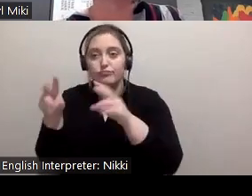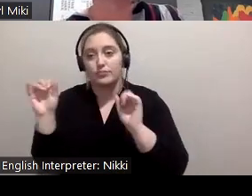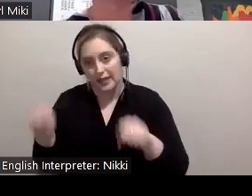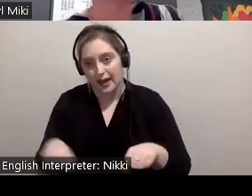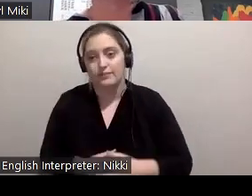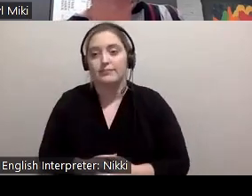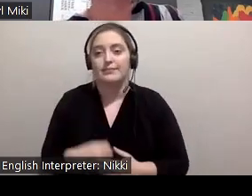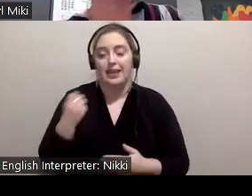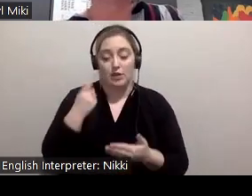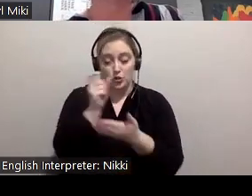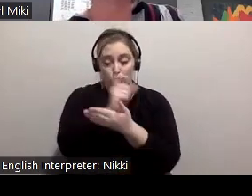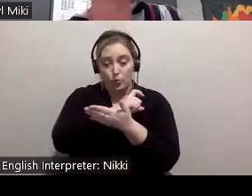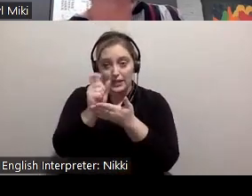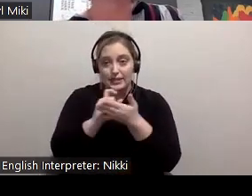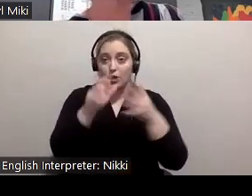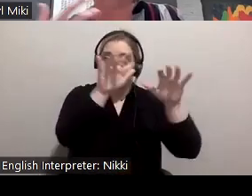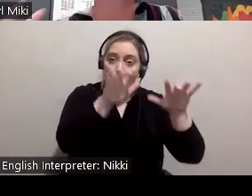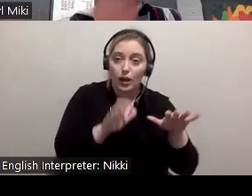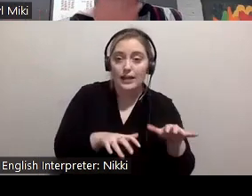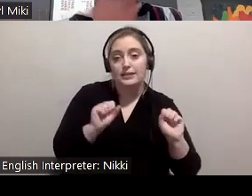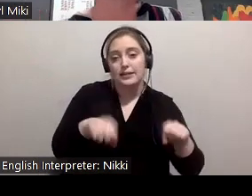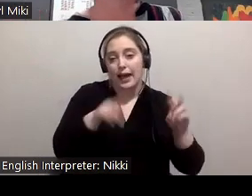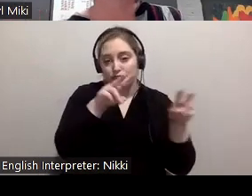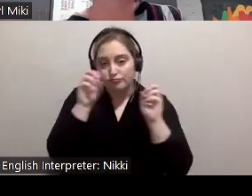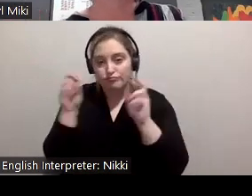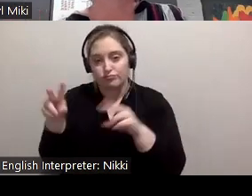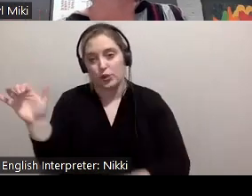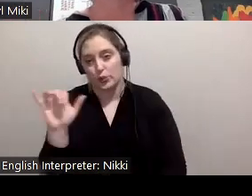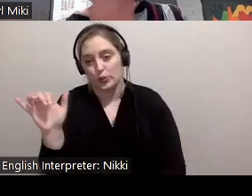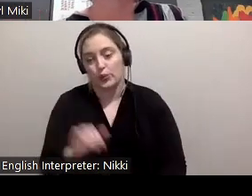material. Uh there could be like brochures or or perhaps